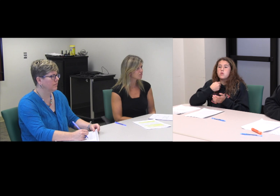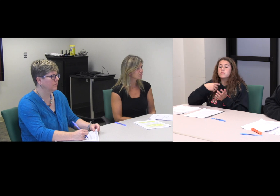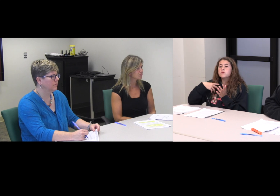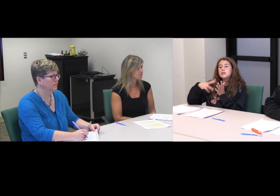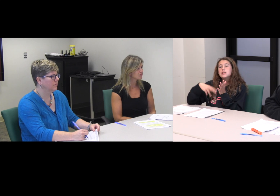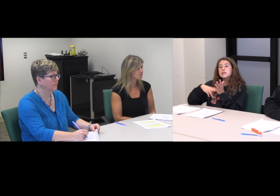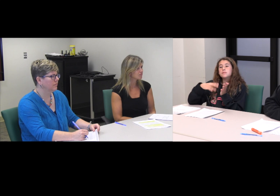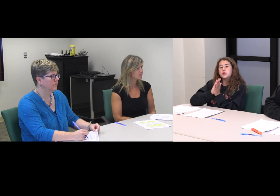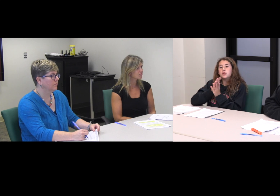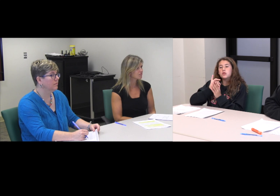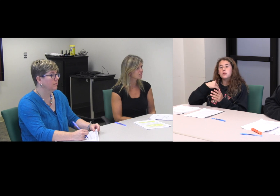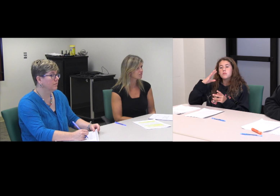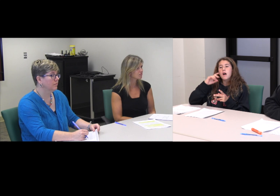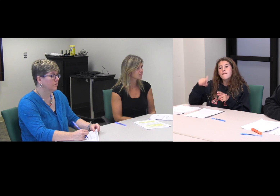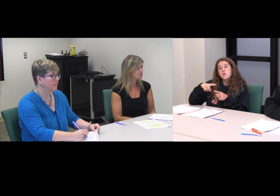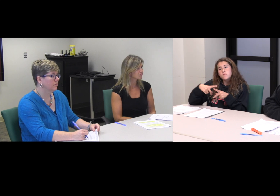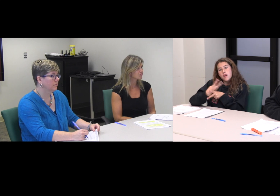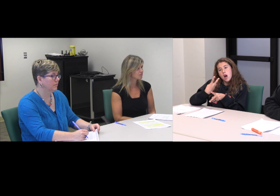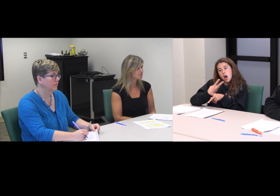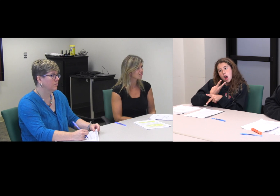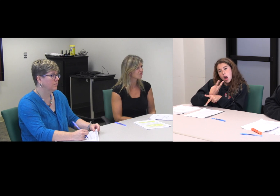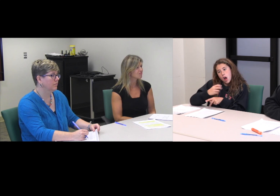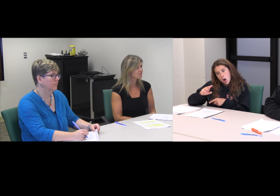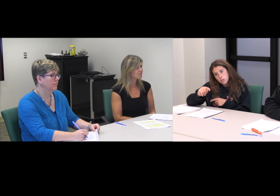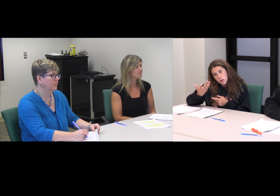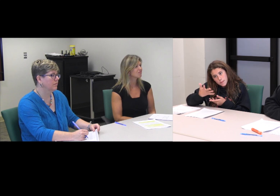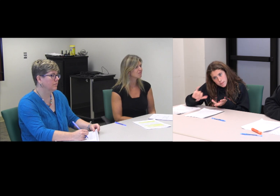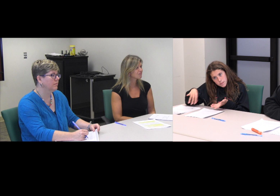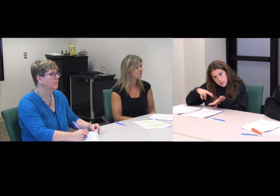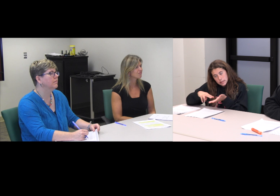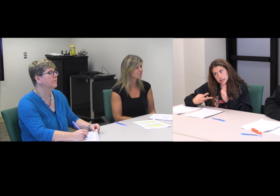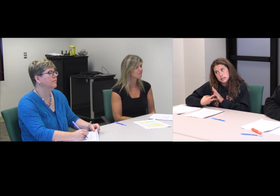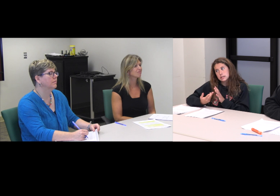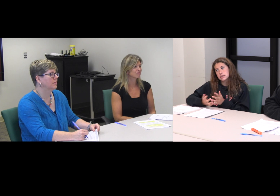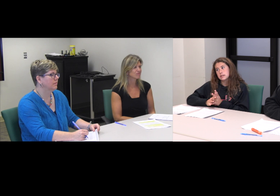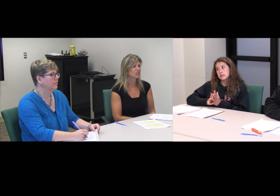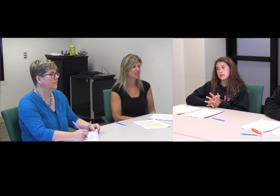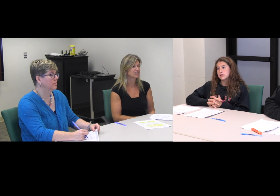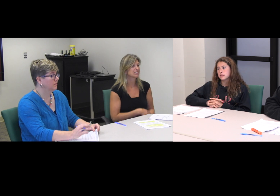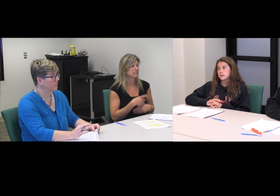if I didn't have to stop so often to figure out the words.